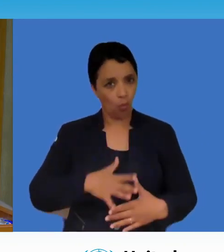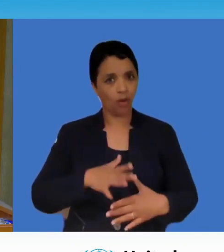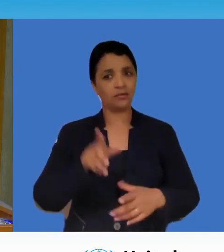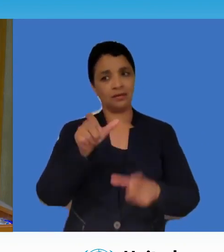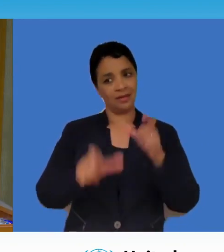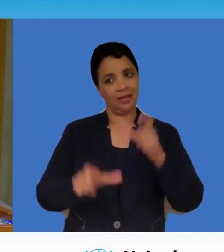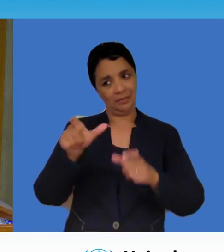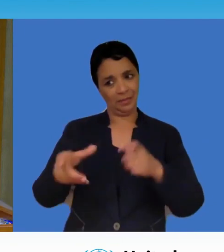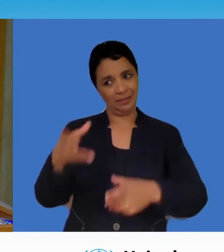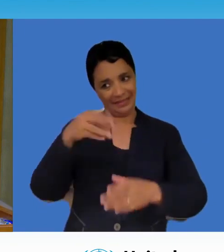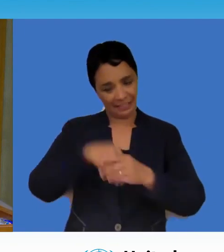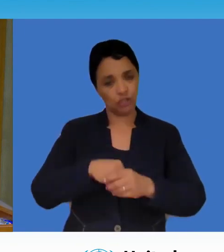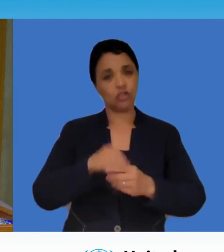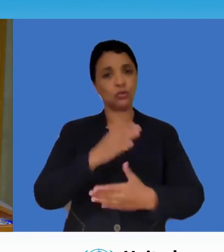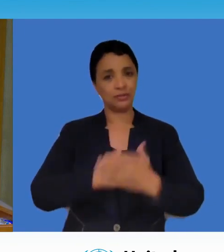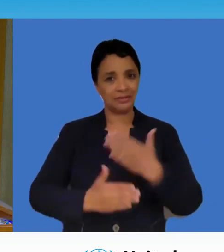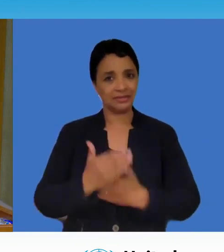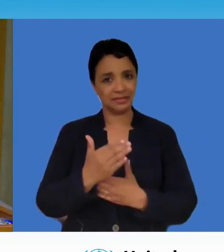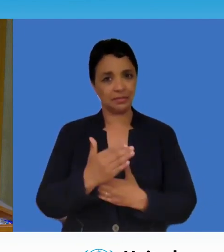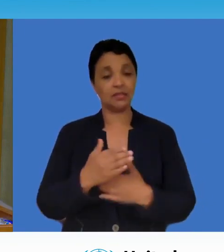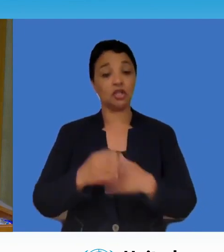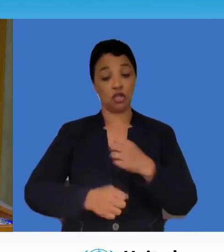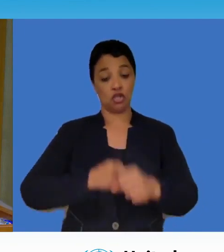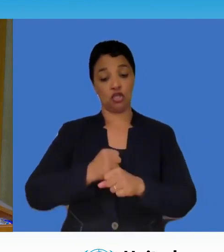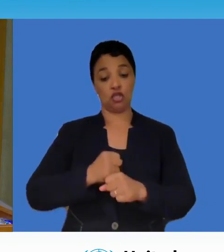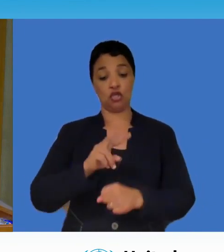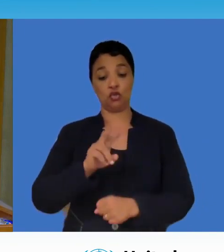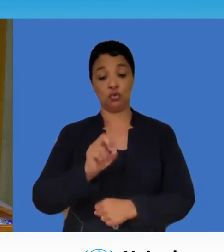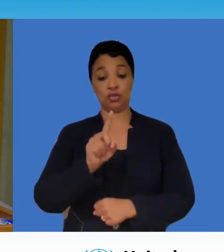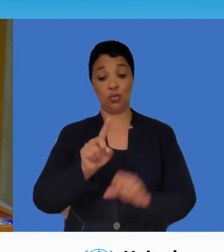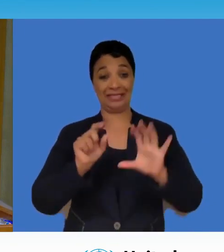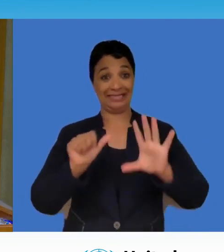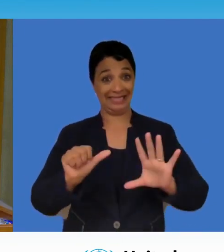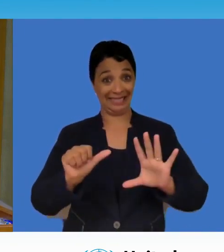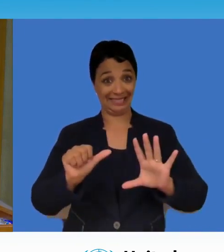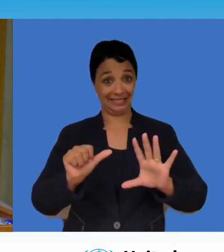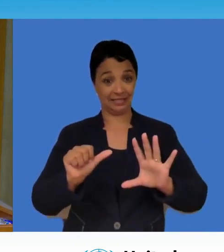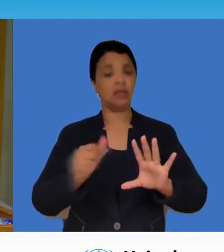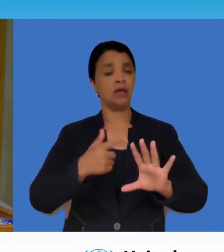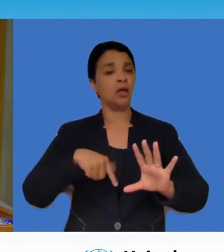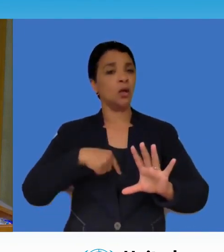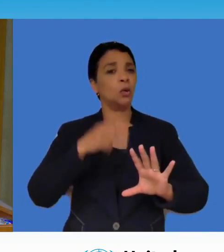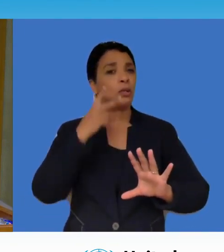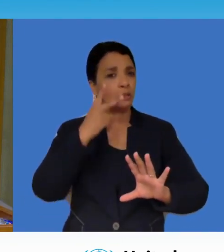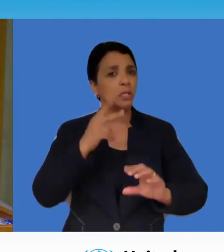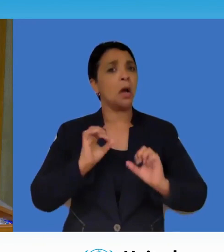chter on inclusion of person with disabilities in human action in 2016 and we already see